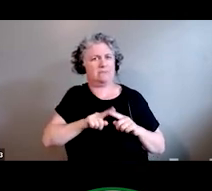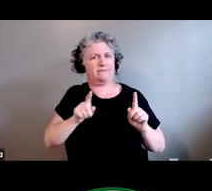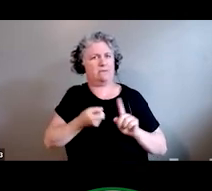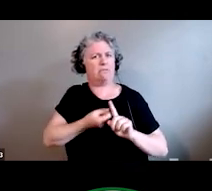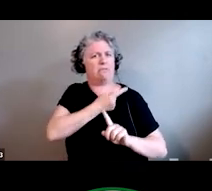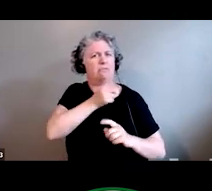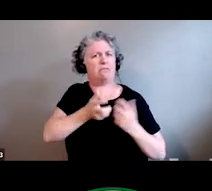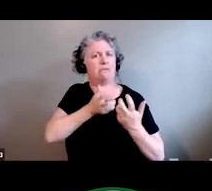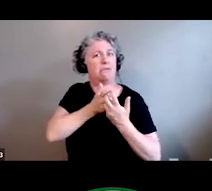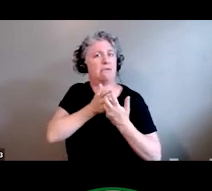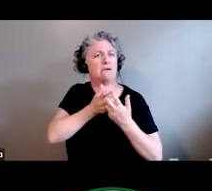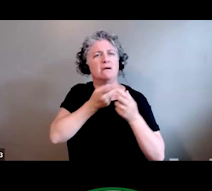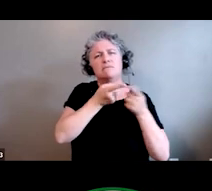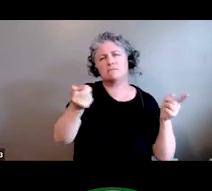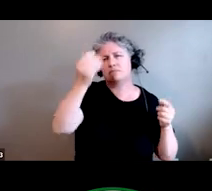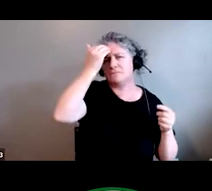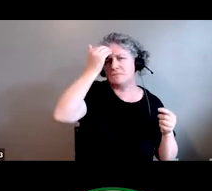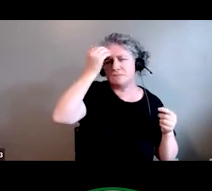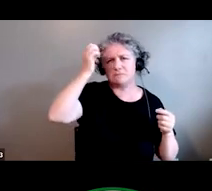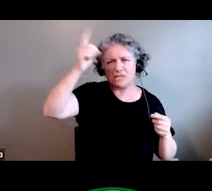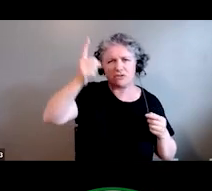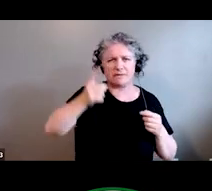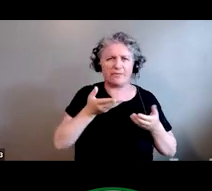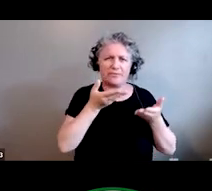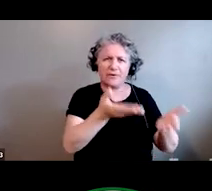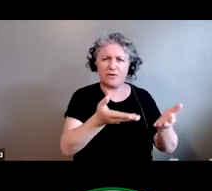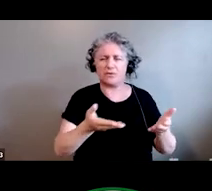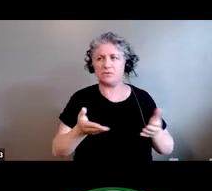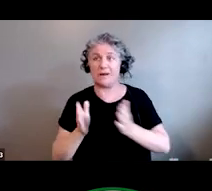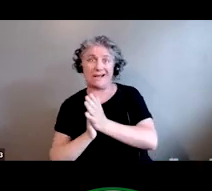the education there from the park staff to be able to ask the right questions.